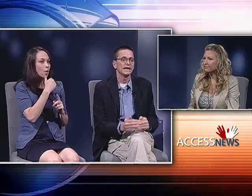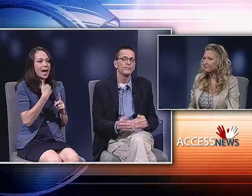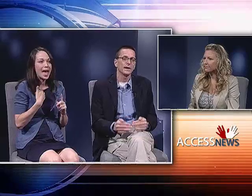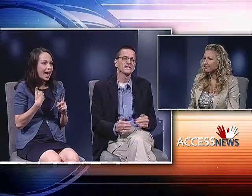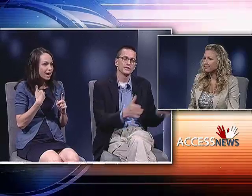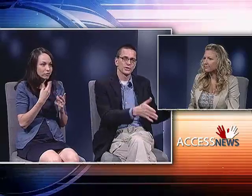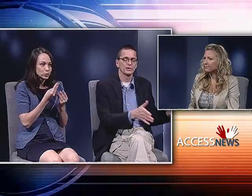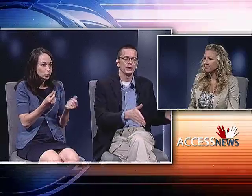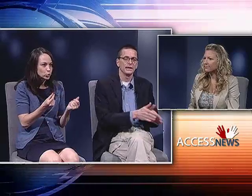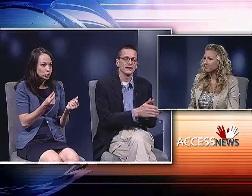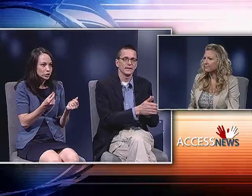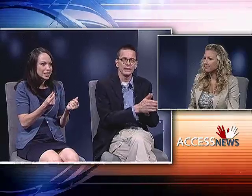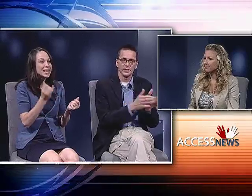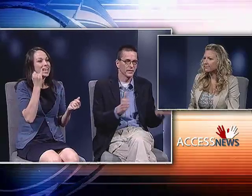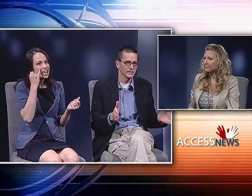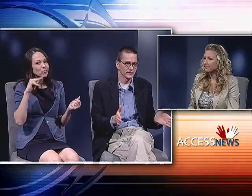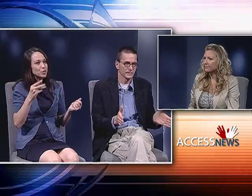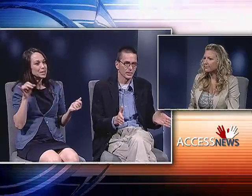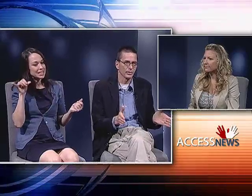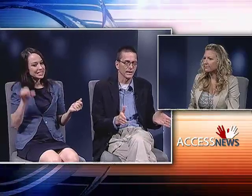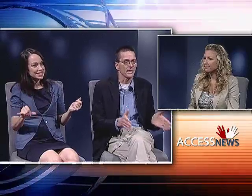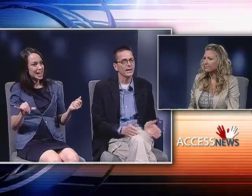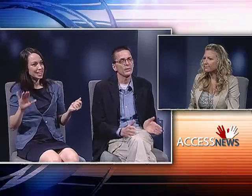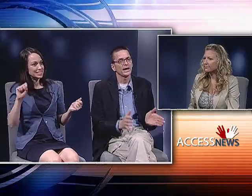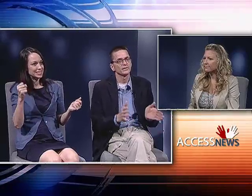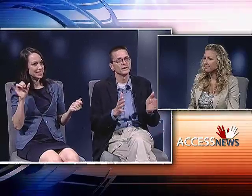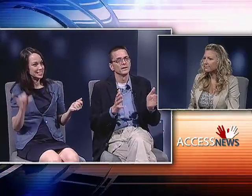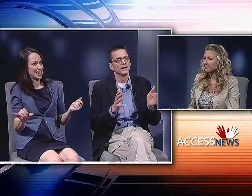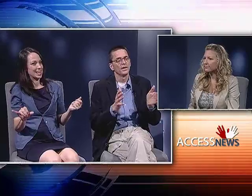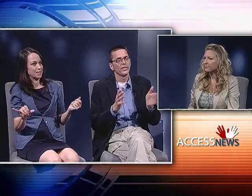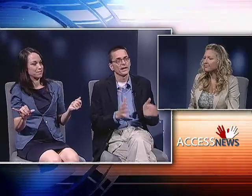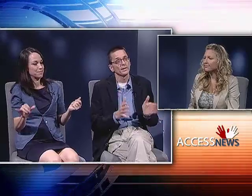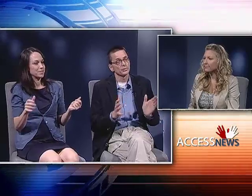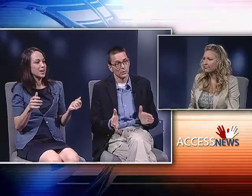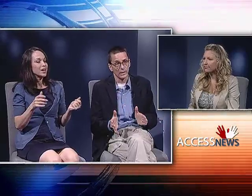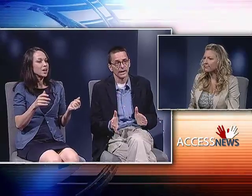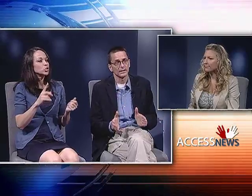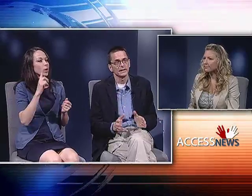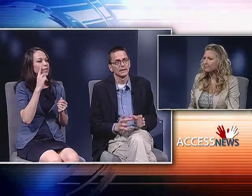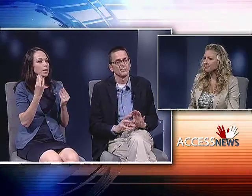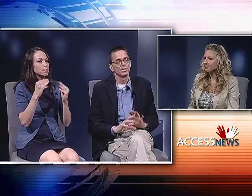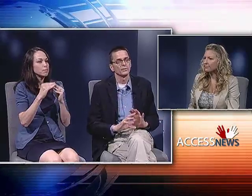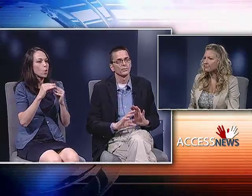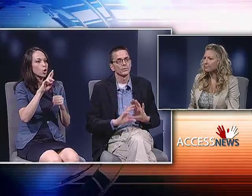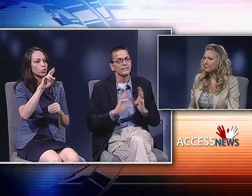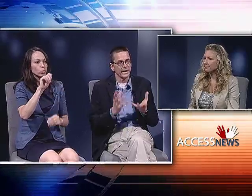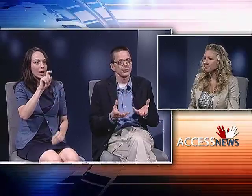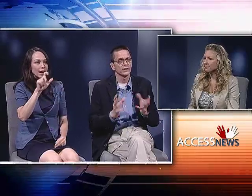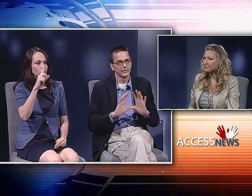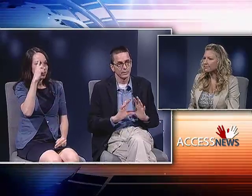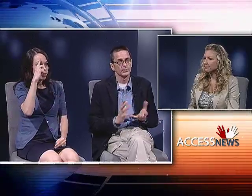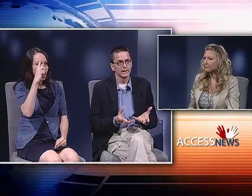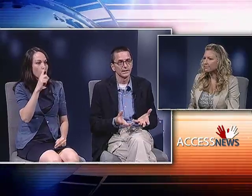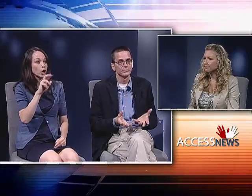if by solutions we mean keeping this system going. I think we have to think much more radically about refashioning the way we live